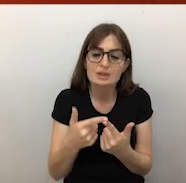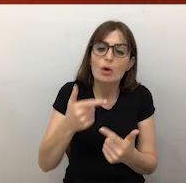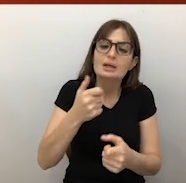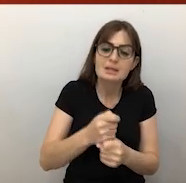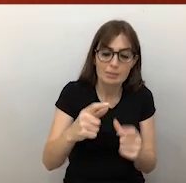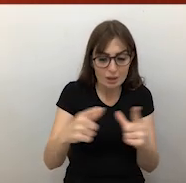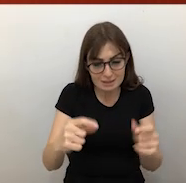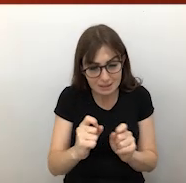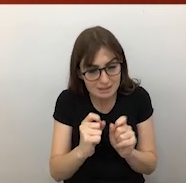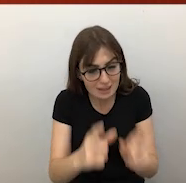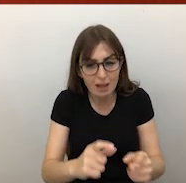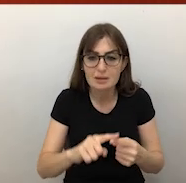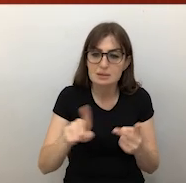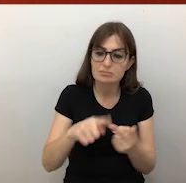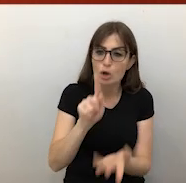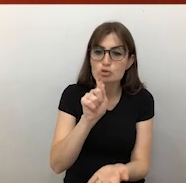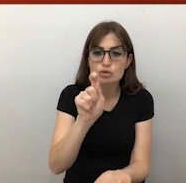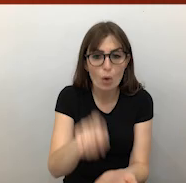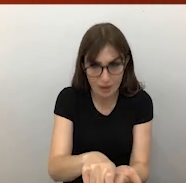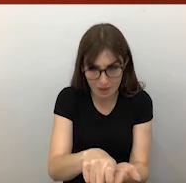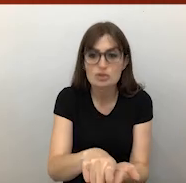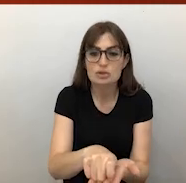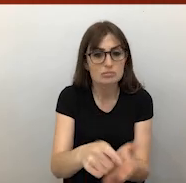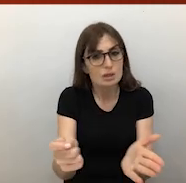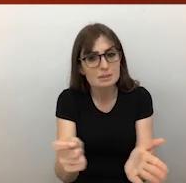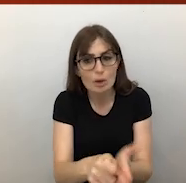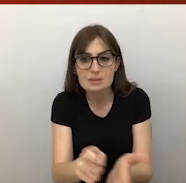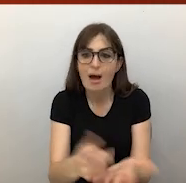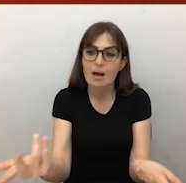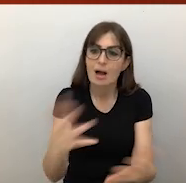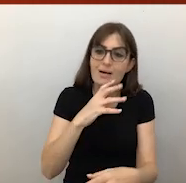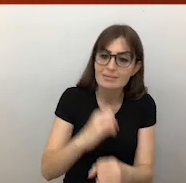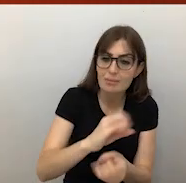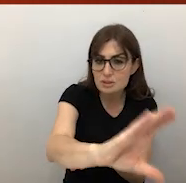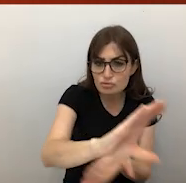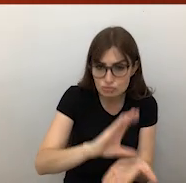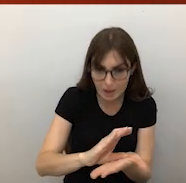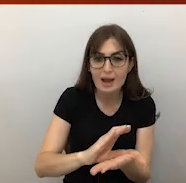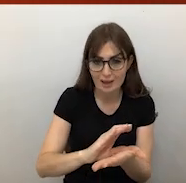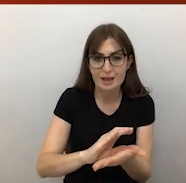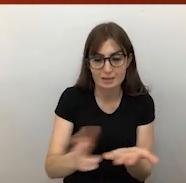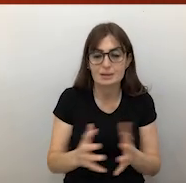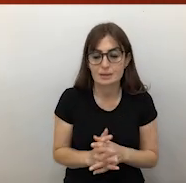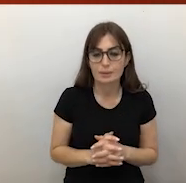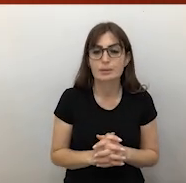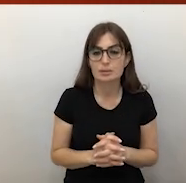typical operating cash inflows would include ticket sales donations, corporate sponsorships, government grants,